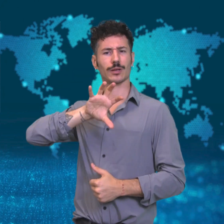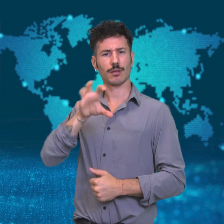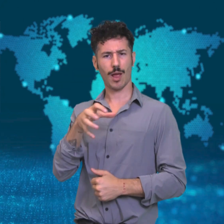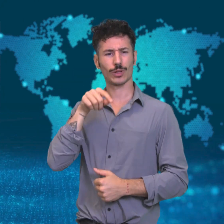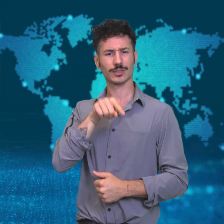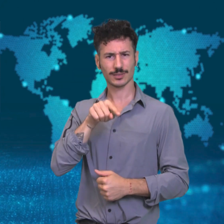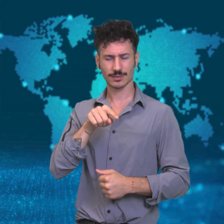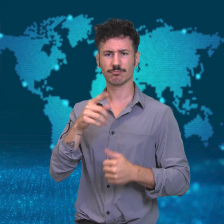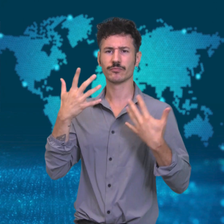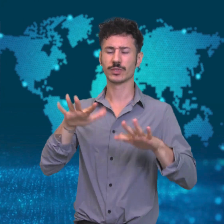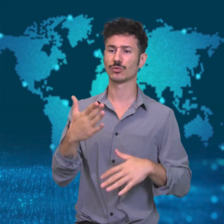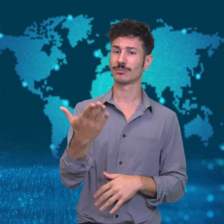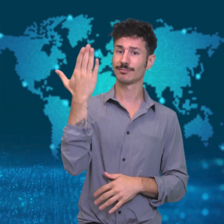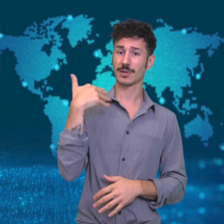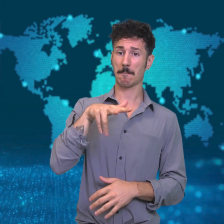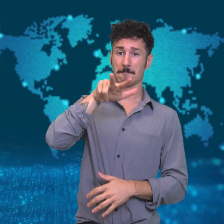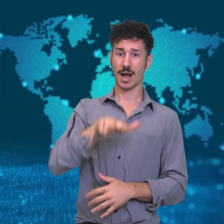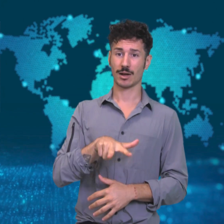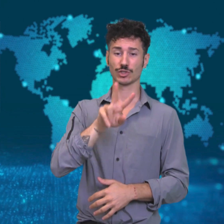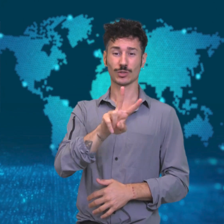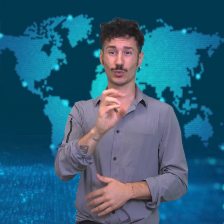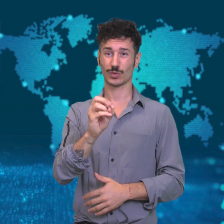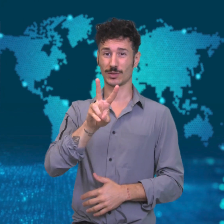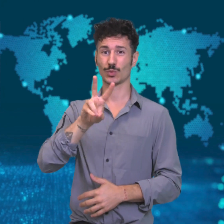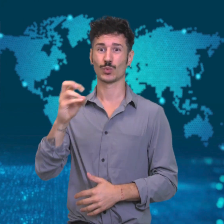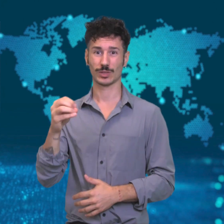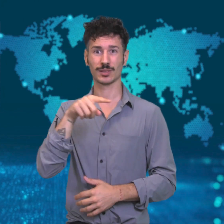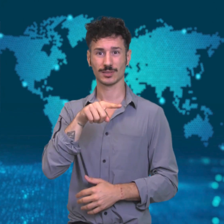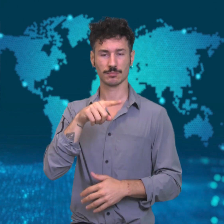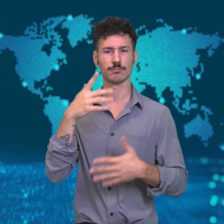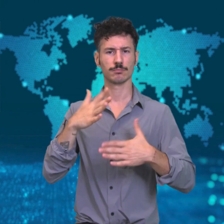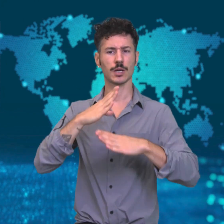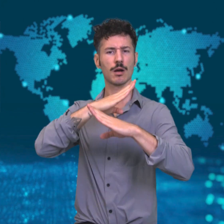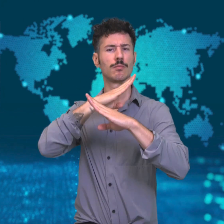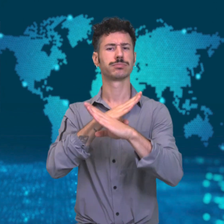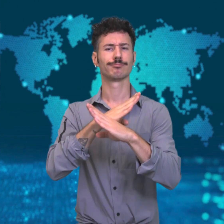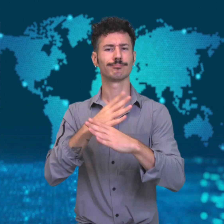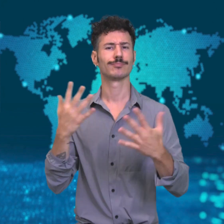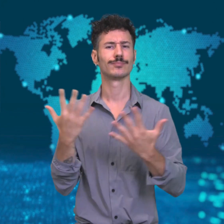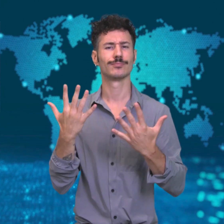Peru has banned large gatherings since March 2020.